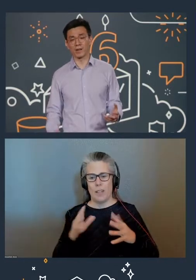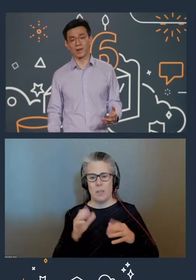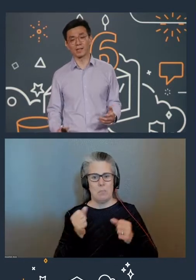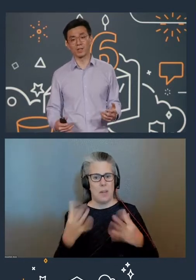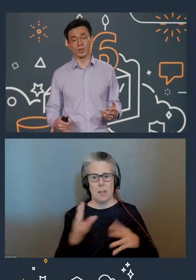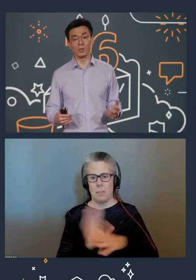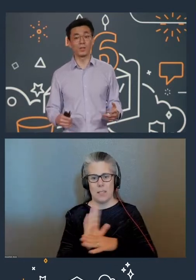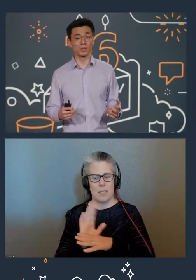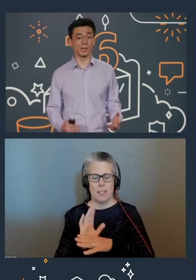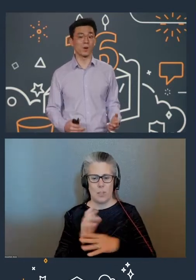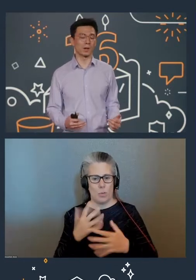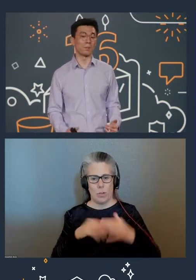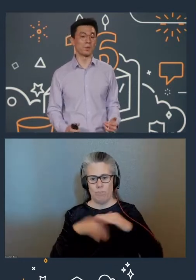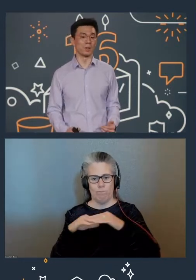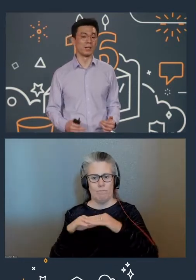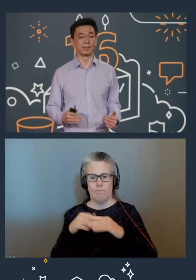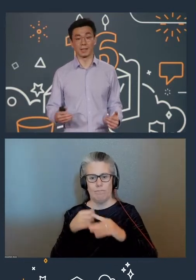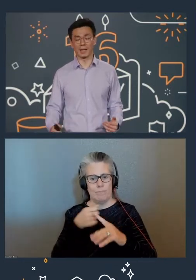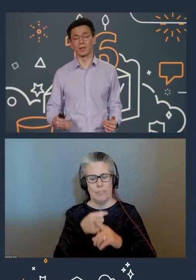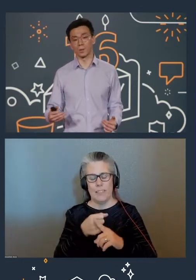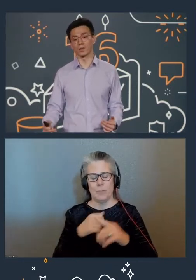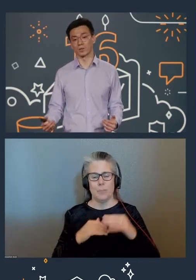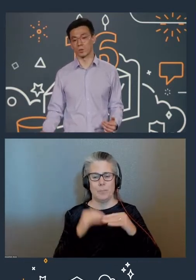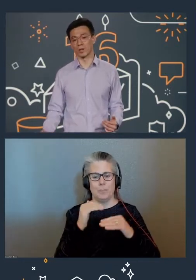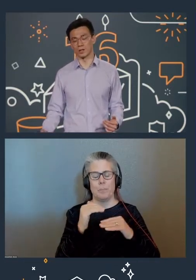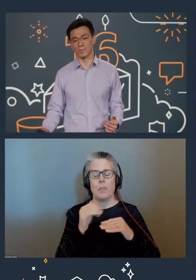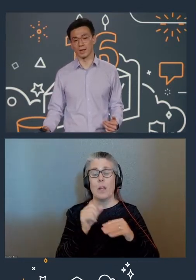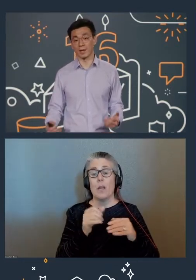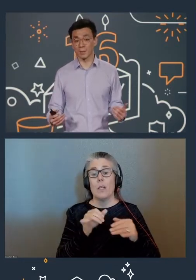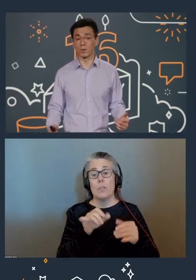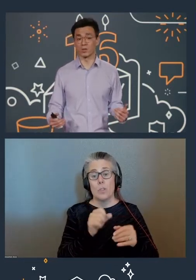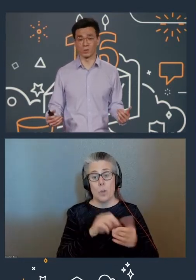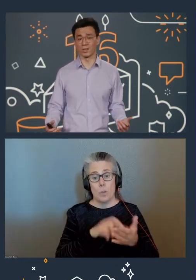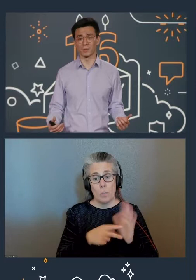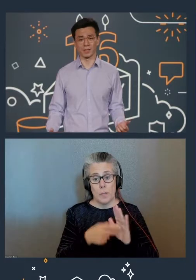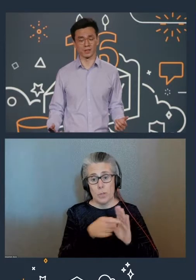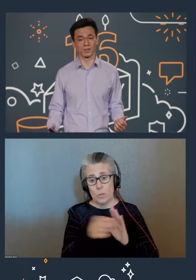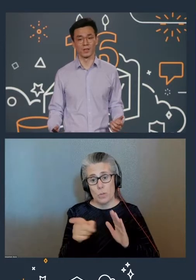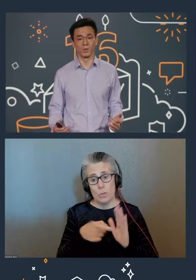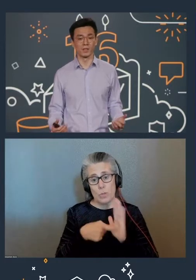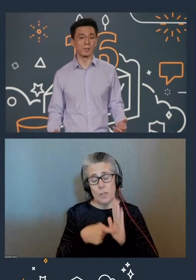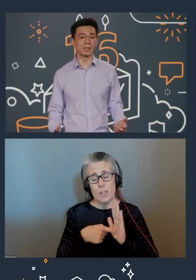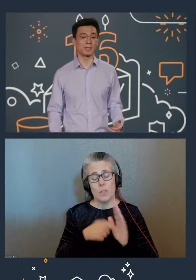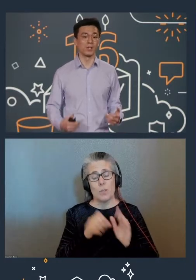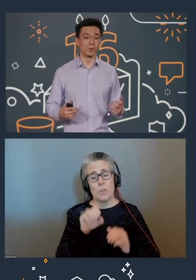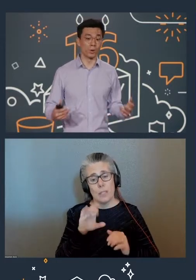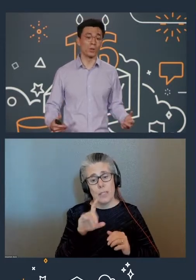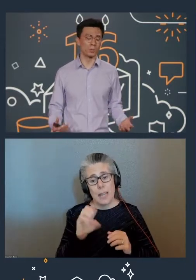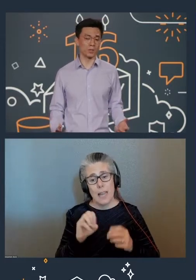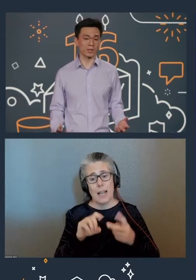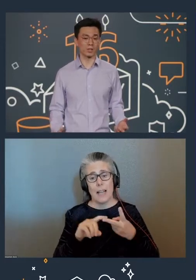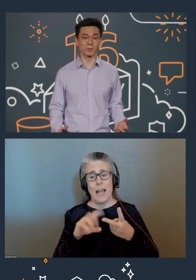you need to scale compute together with the storage. And compute is really expensive, which means your Hadoop clusters